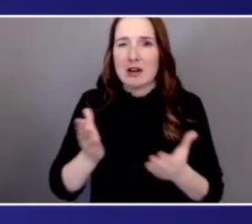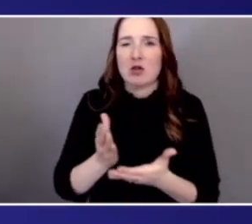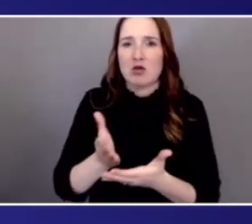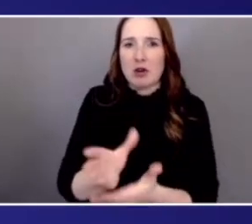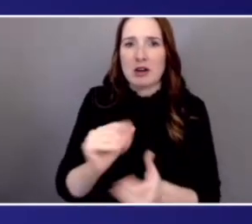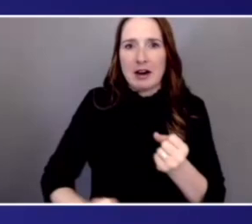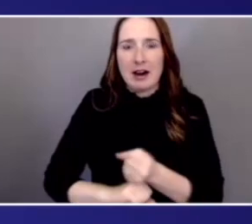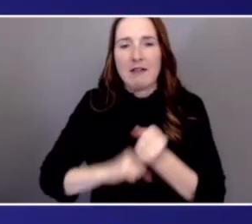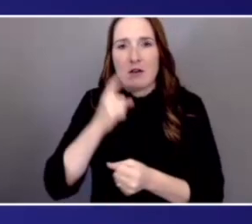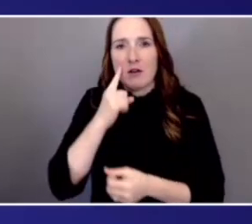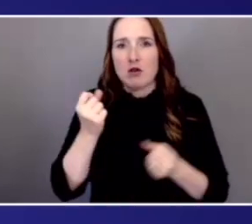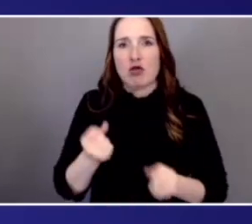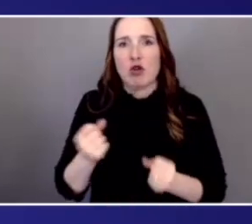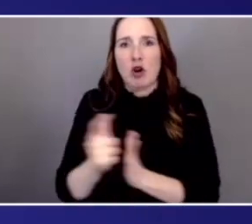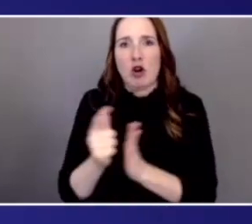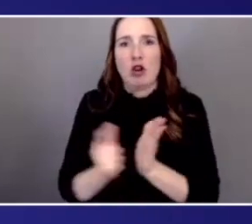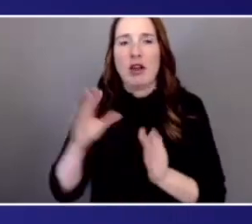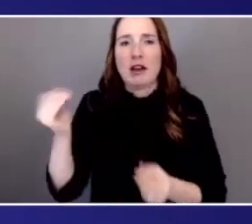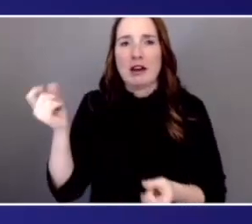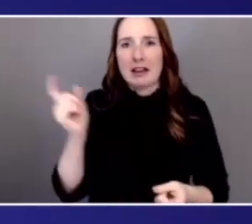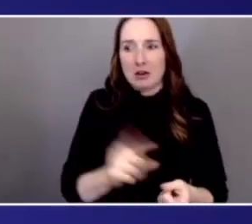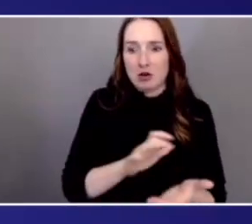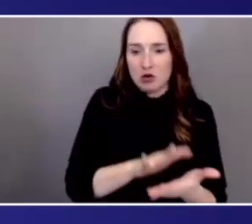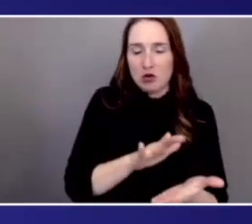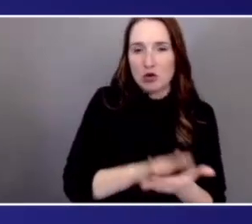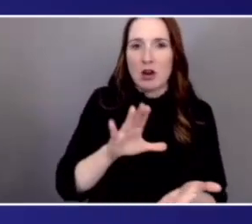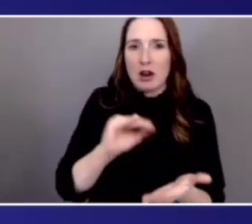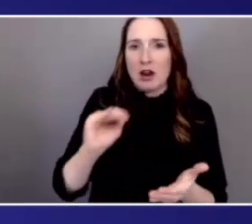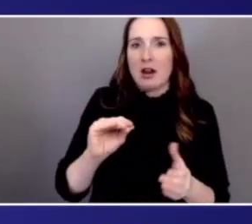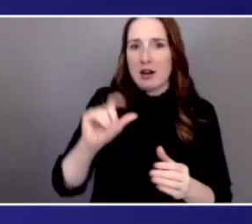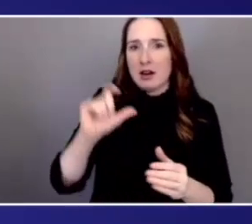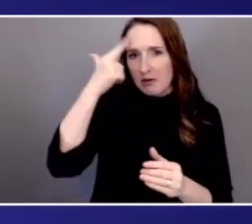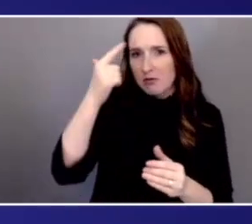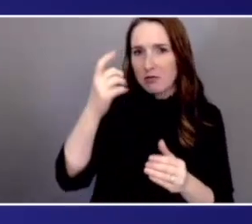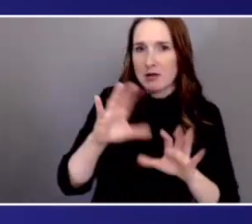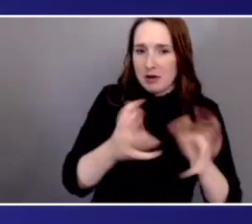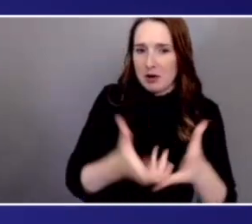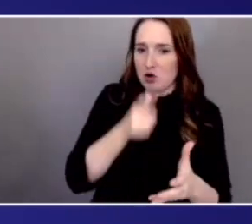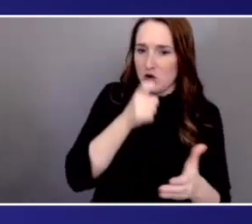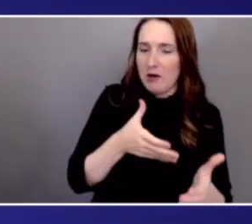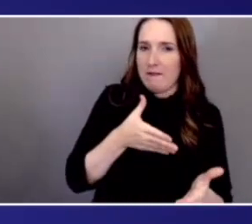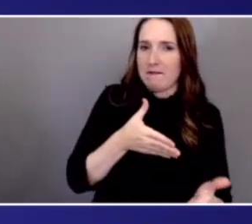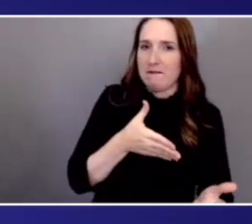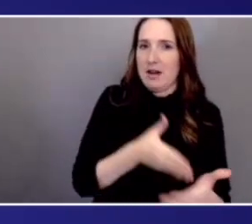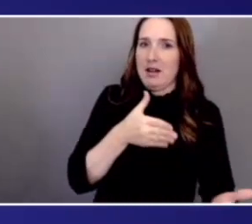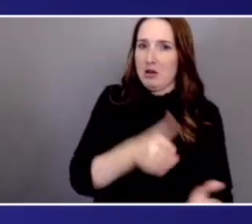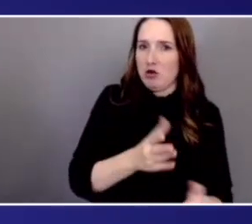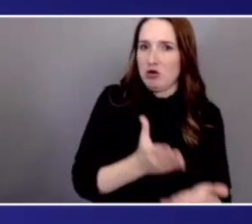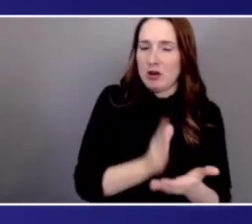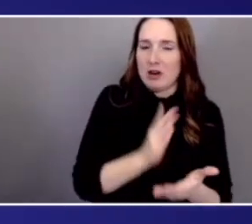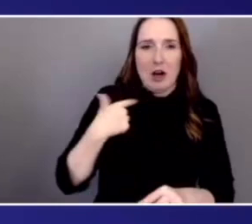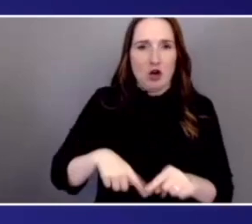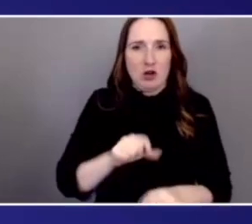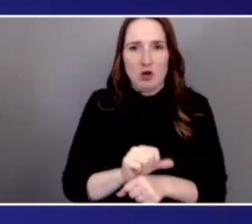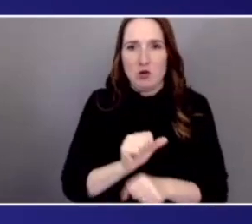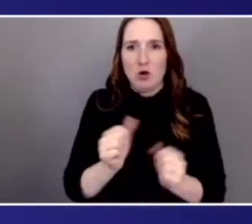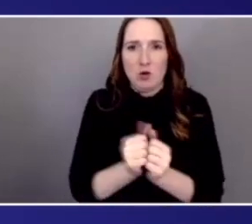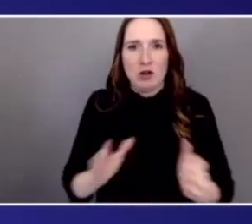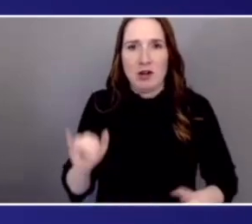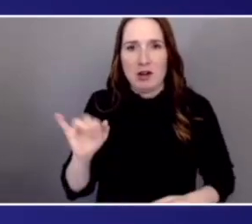And litigation against schools and government bodies that violate those rights. I could not have done any of this work without IVR and the promise of PSLA.